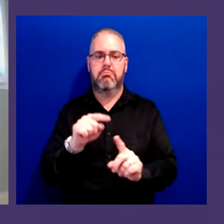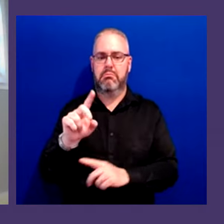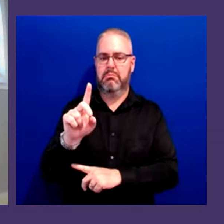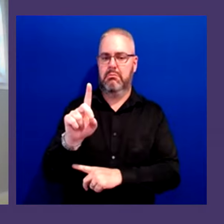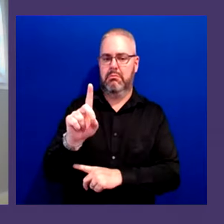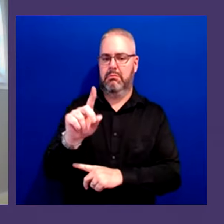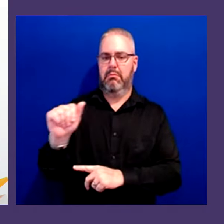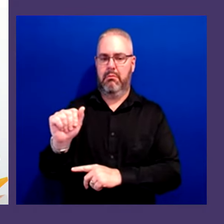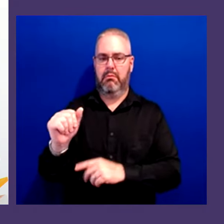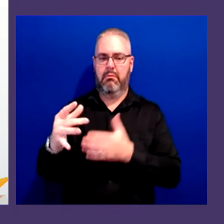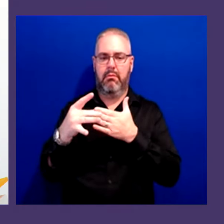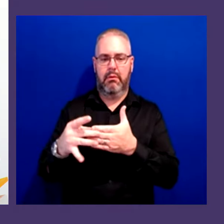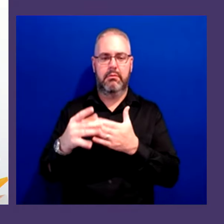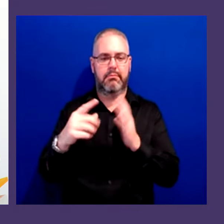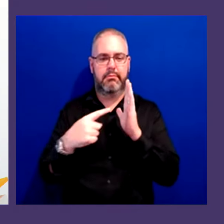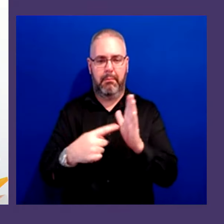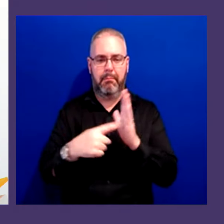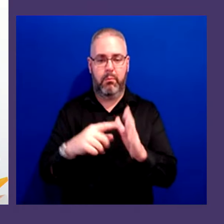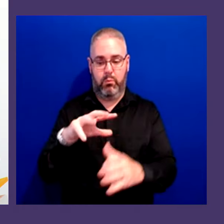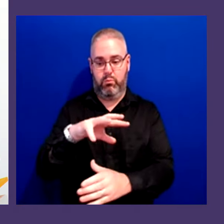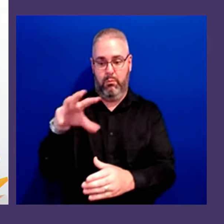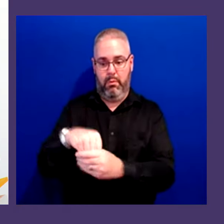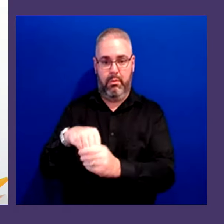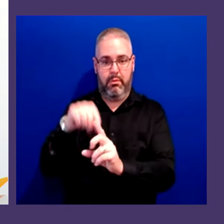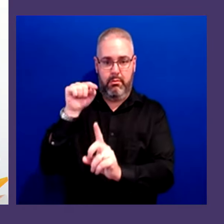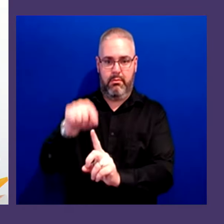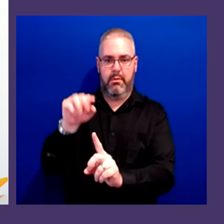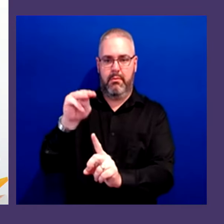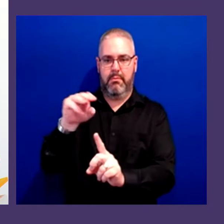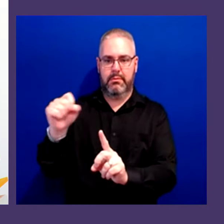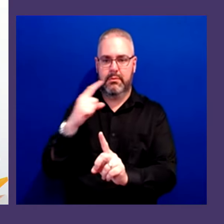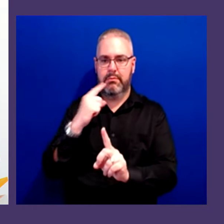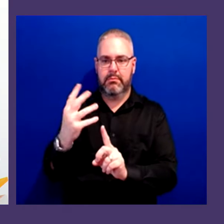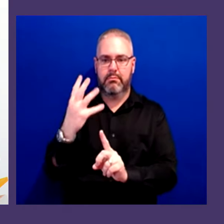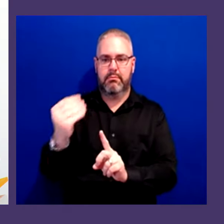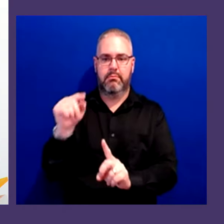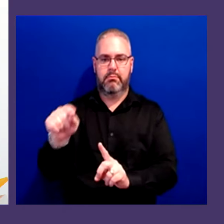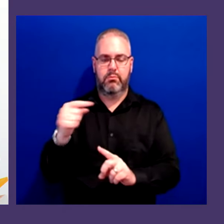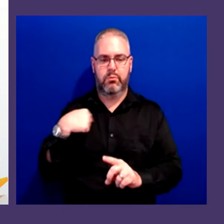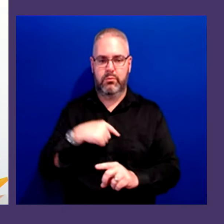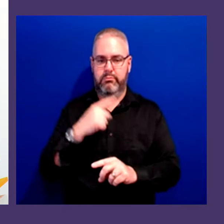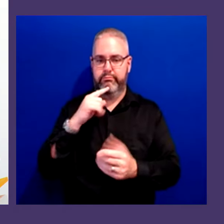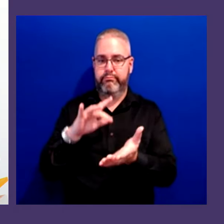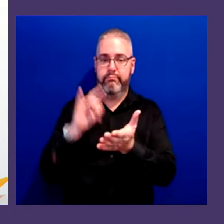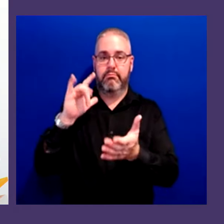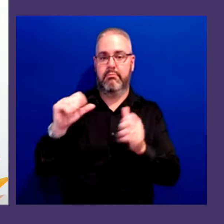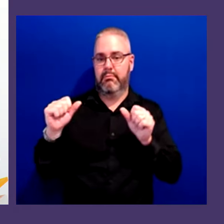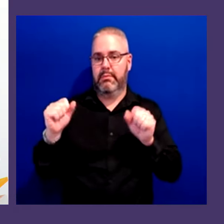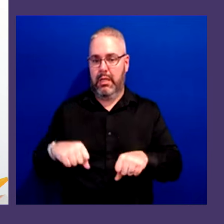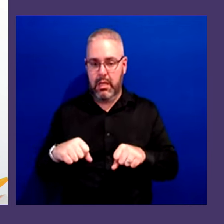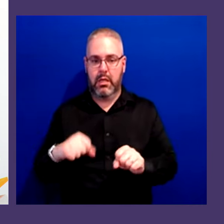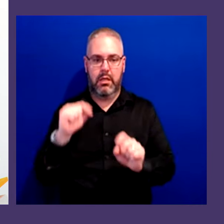Microsoft that you externally can also take advantage of. It is an accessibility bot,